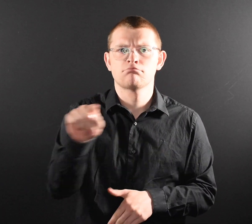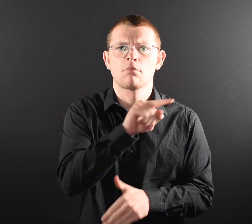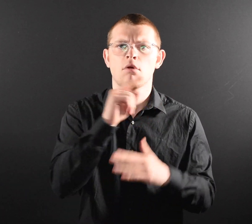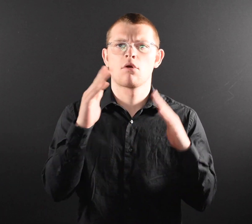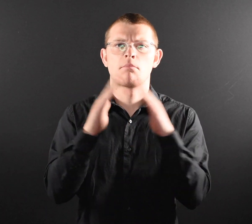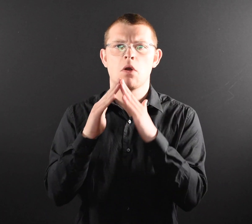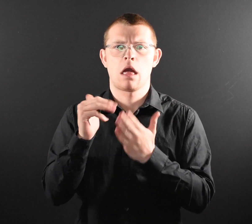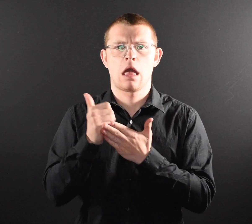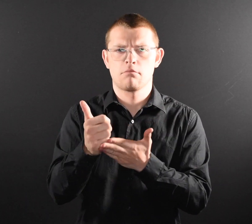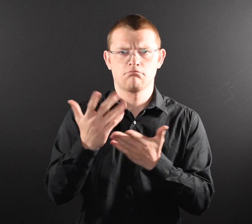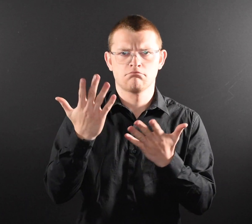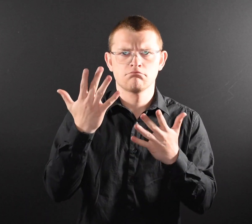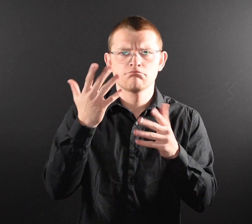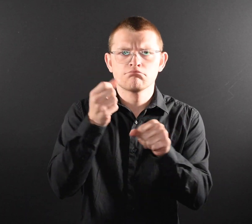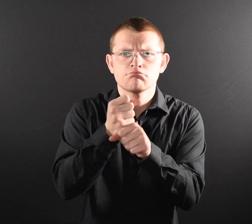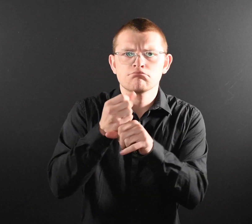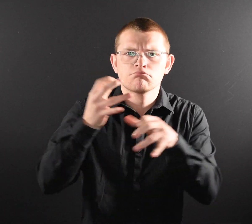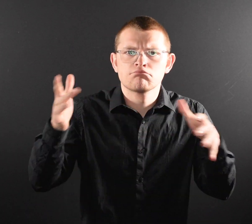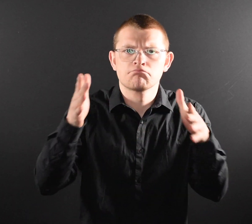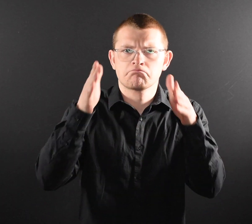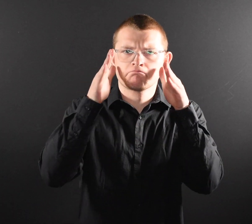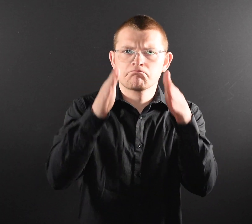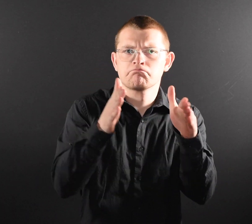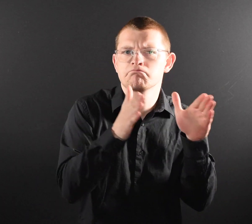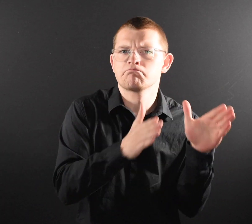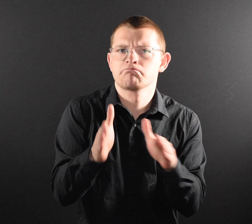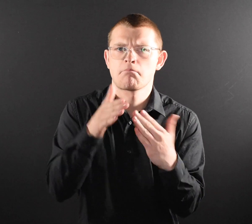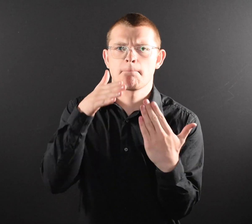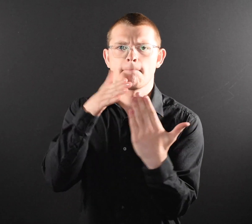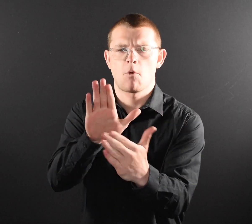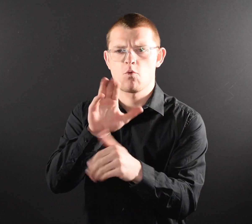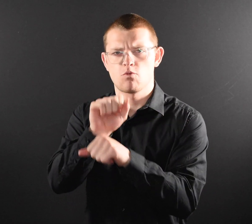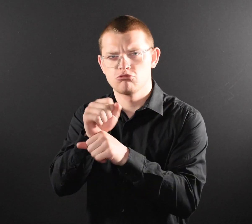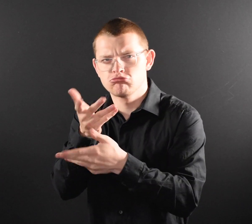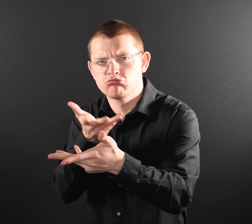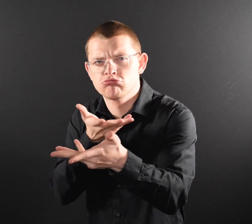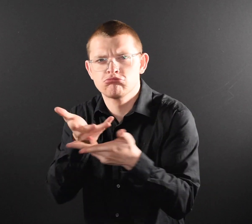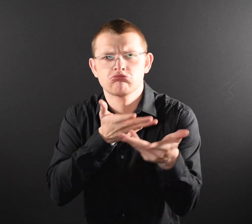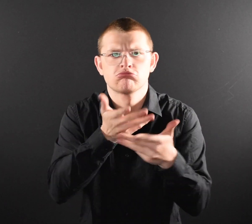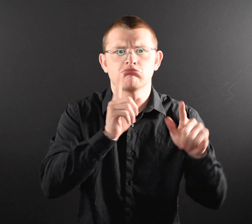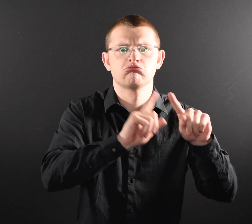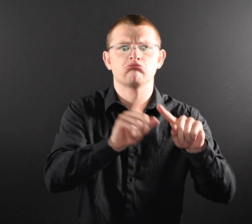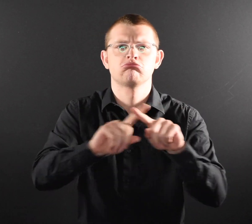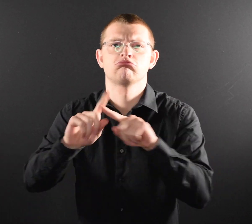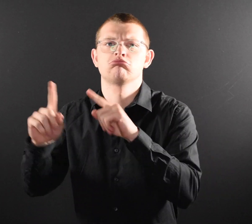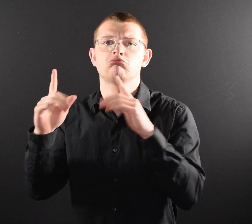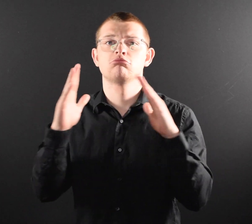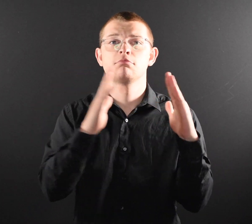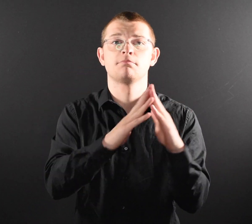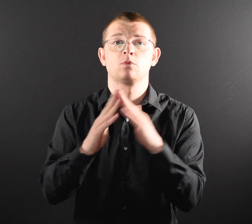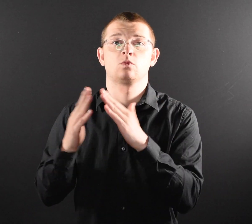expand the state’s all-of-the-above approach and work directly with community and health partners